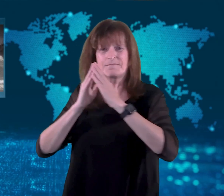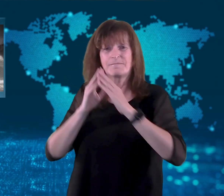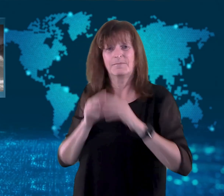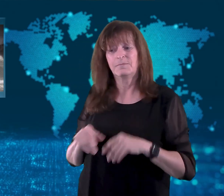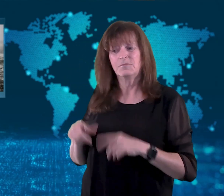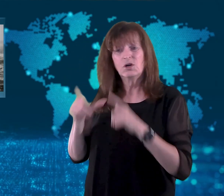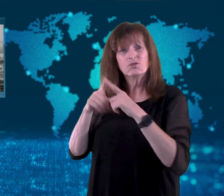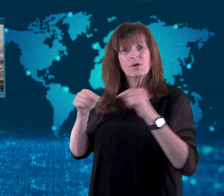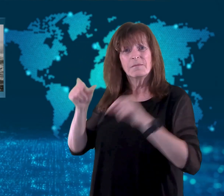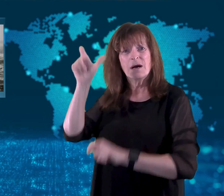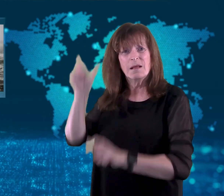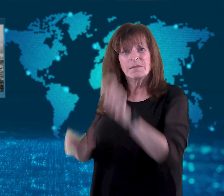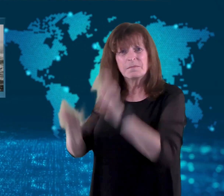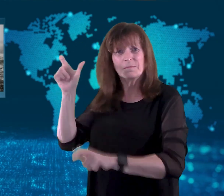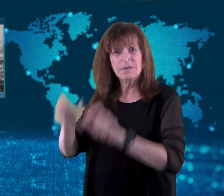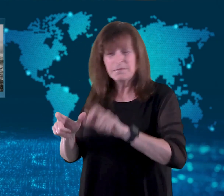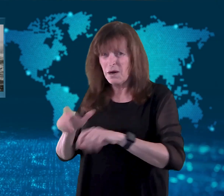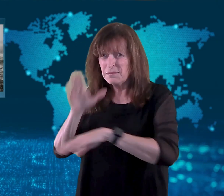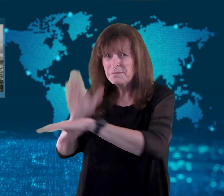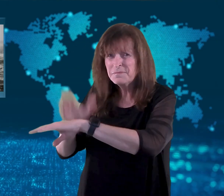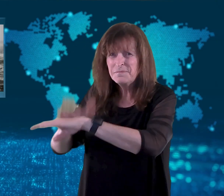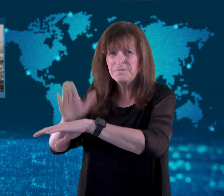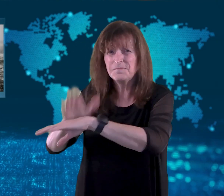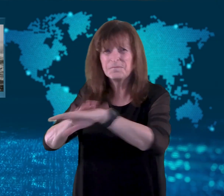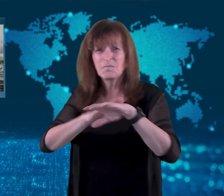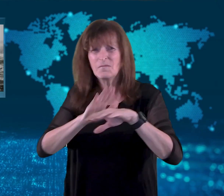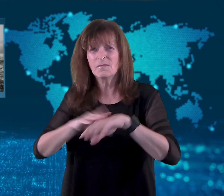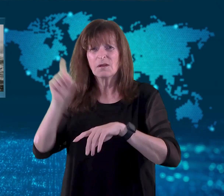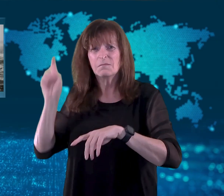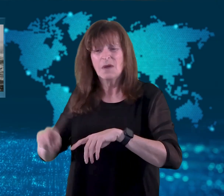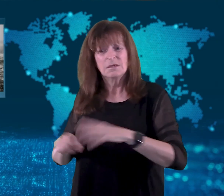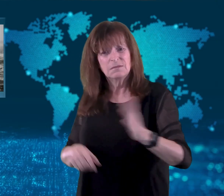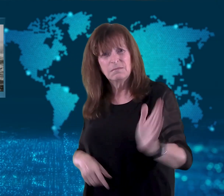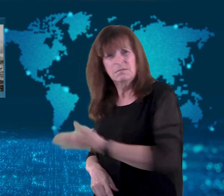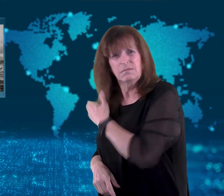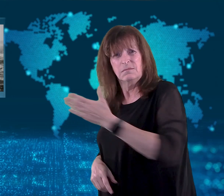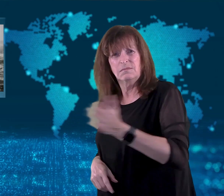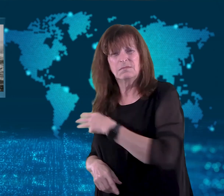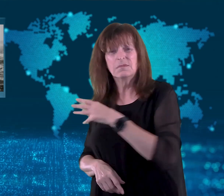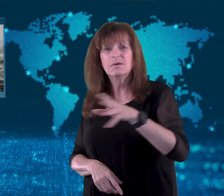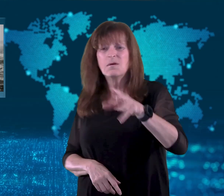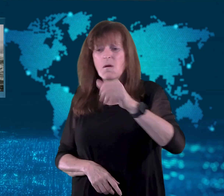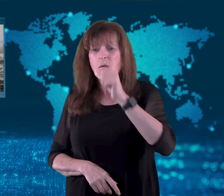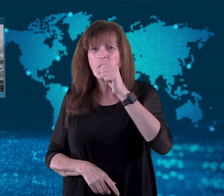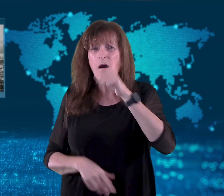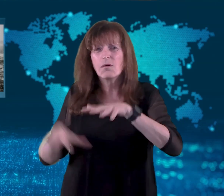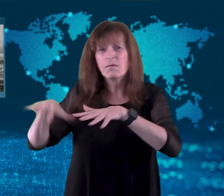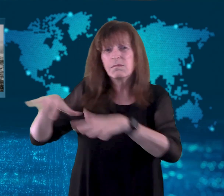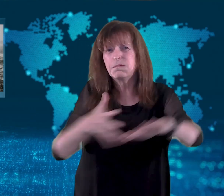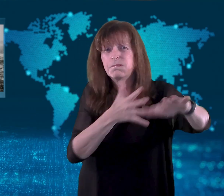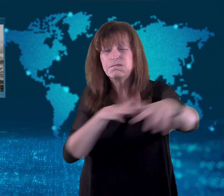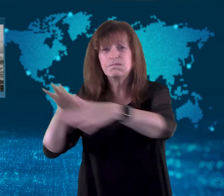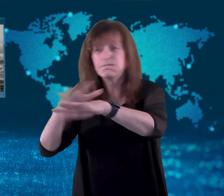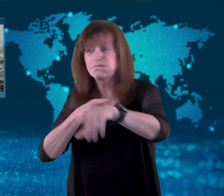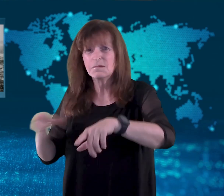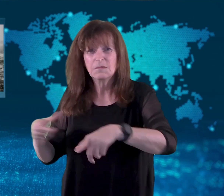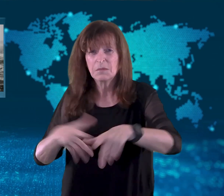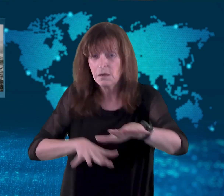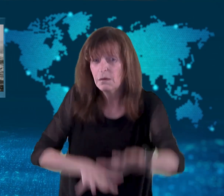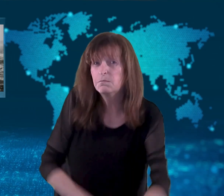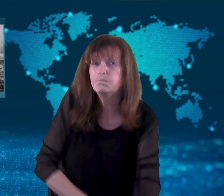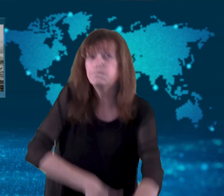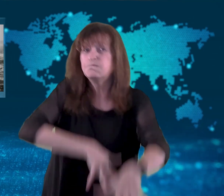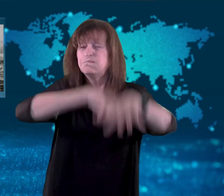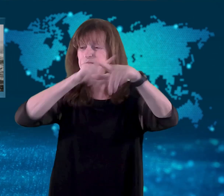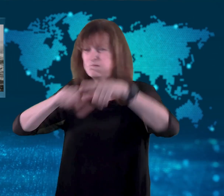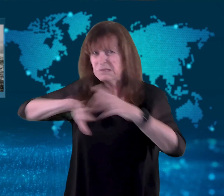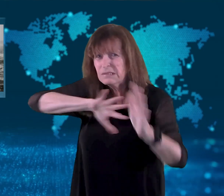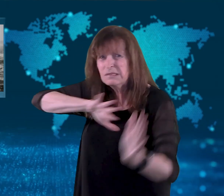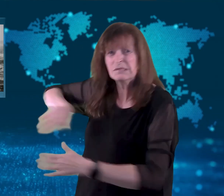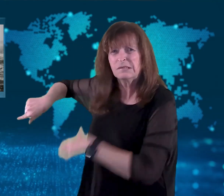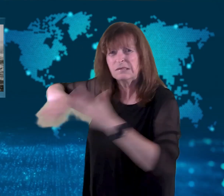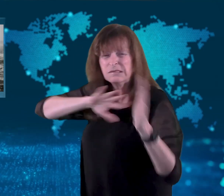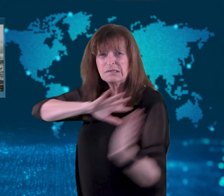Japan's citizens were warned to stay away from waterways in case of flooding.